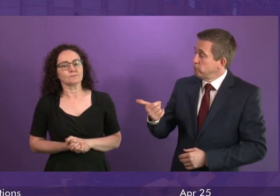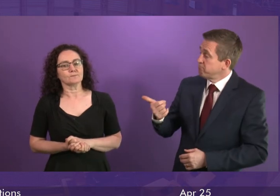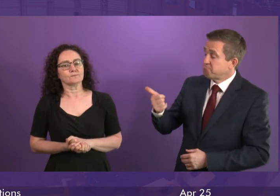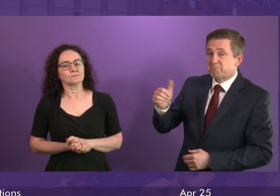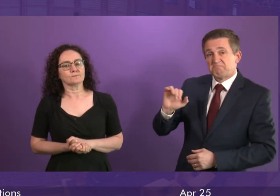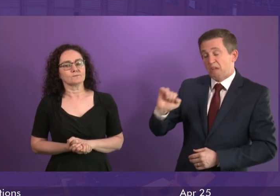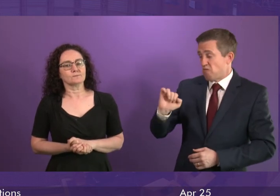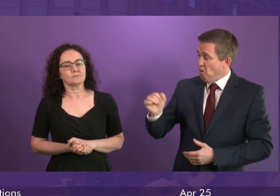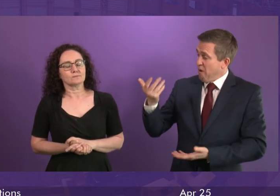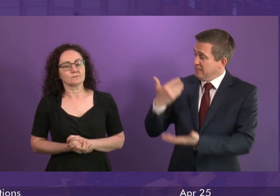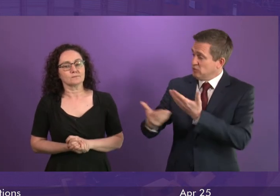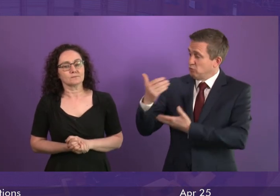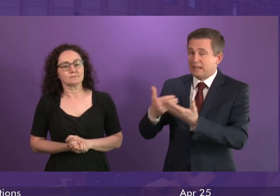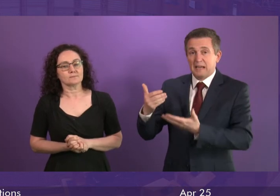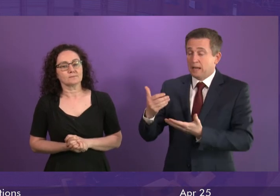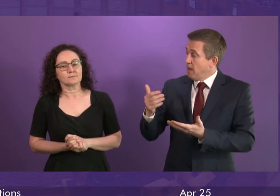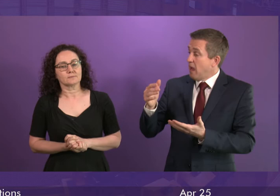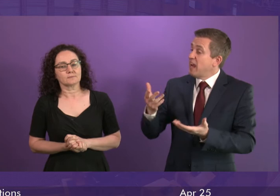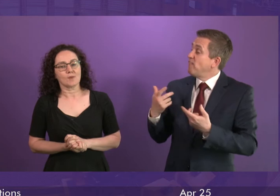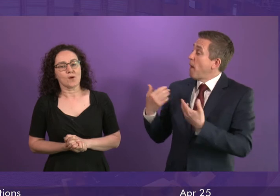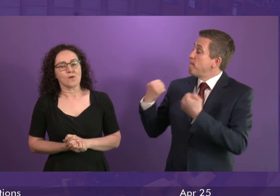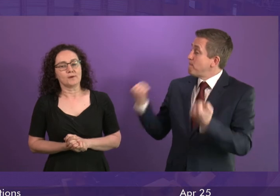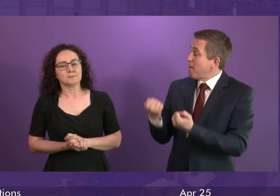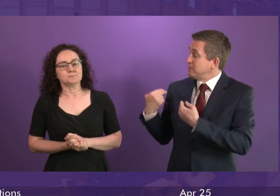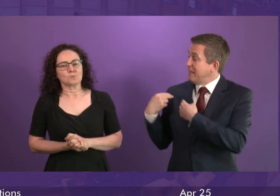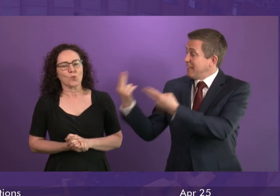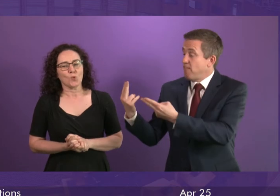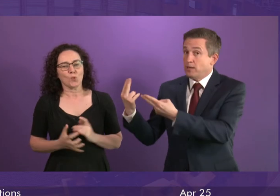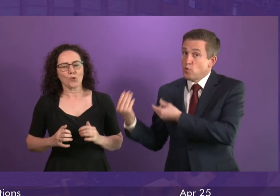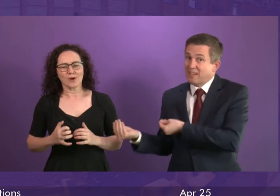Given its track record, the Scottish Government would probably hand those powers back.